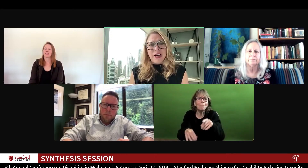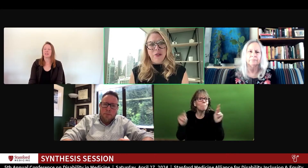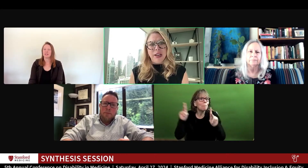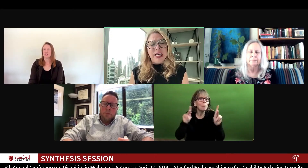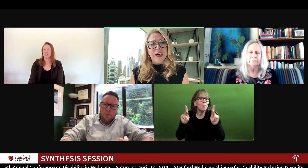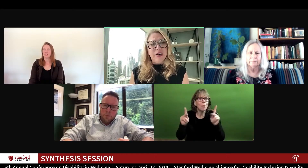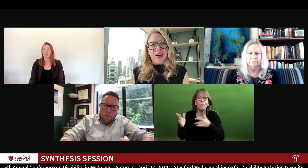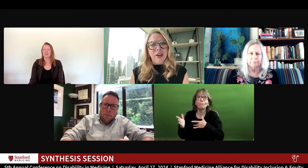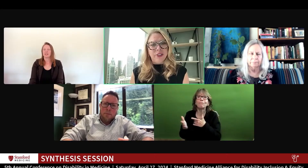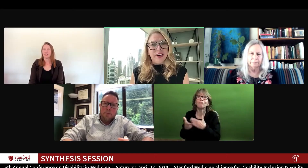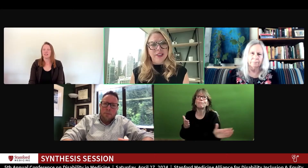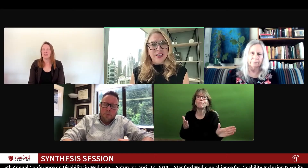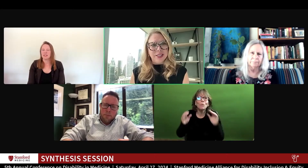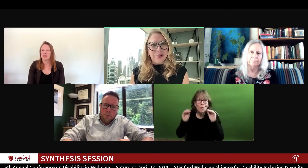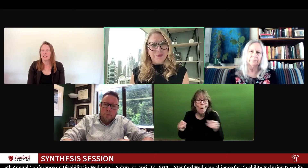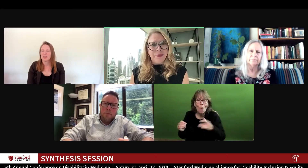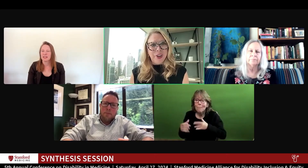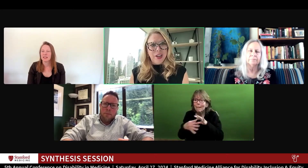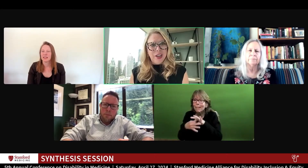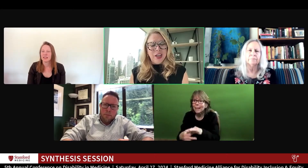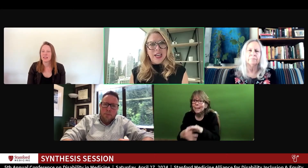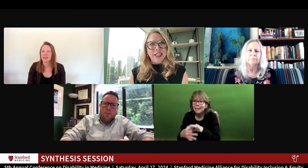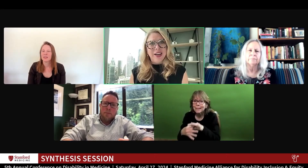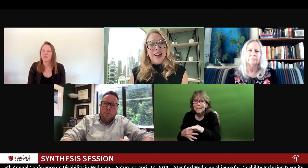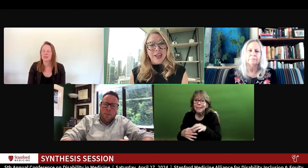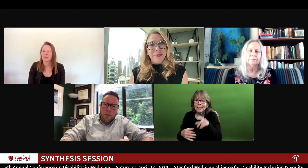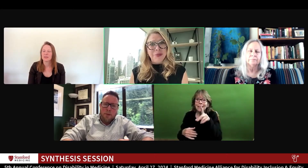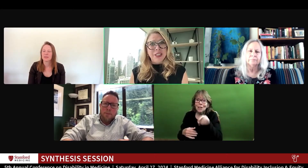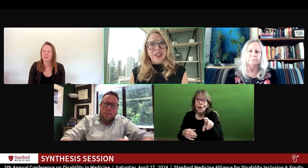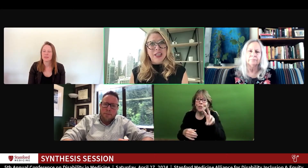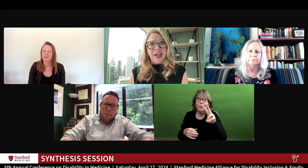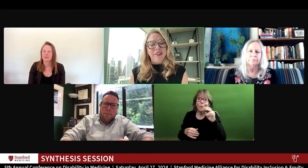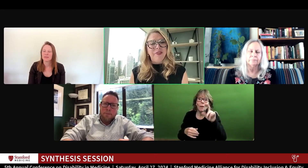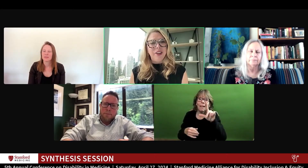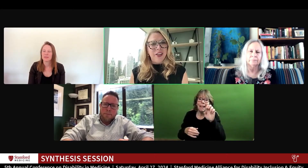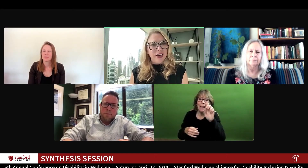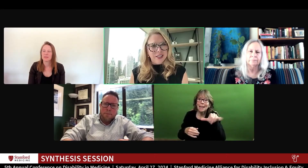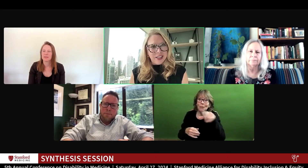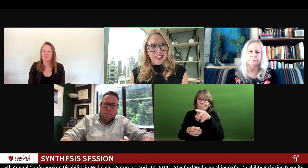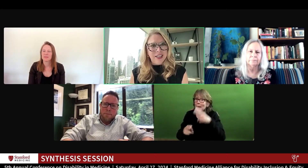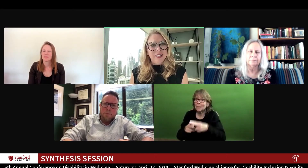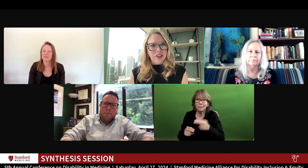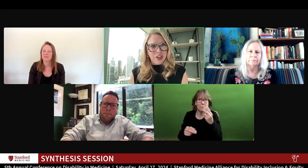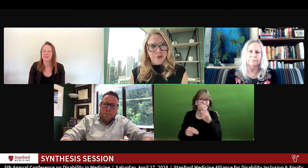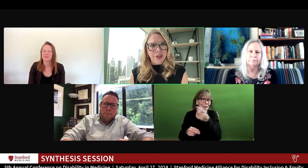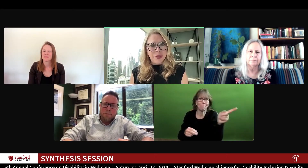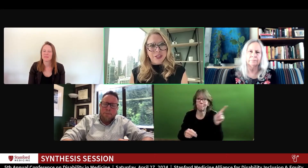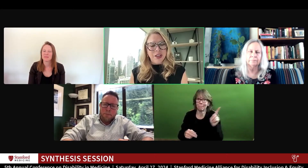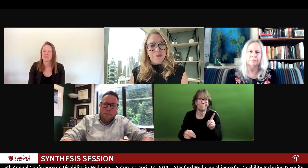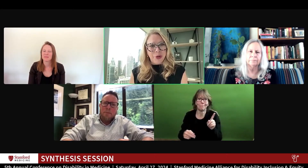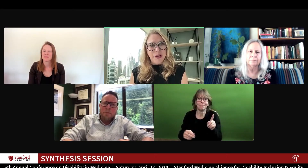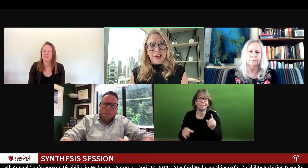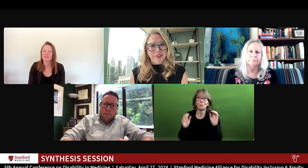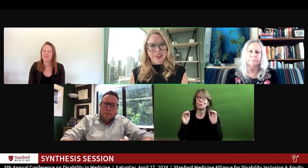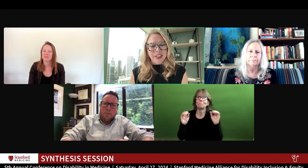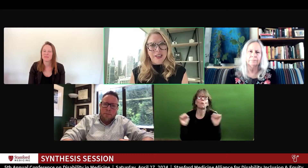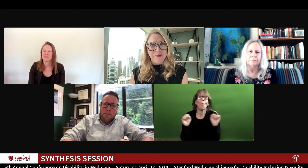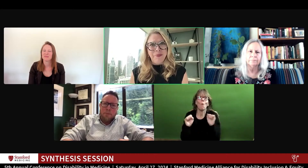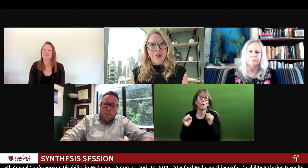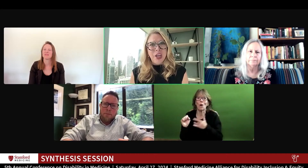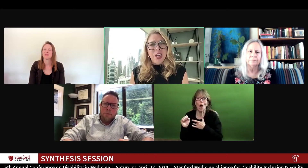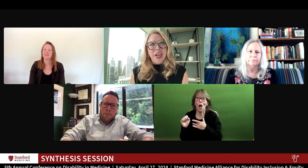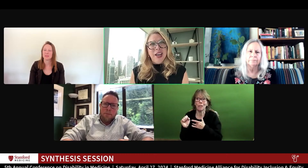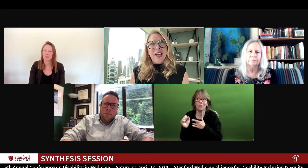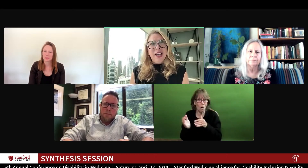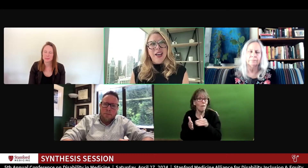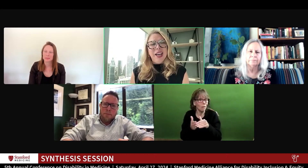about in our healthcare system, at times I felt isolated and alone, it was a pretty bad feeling.